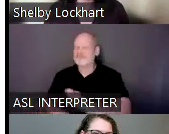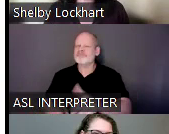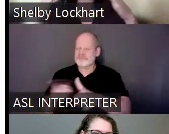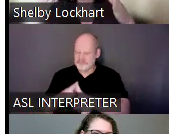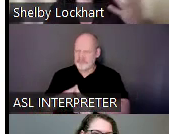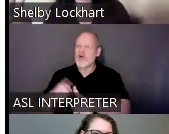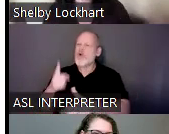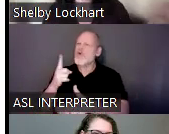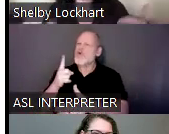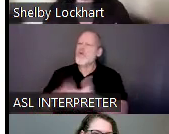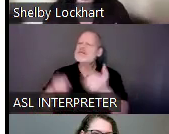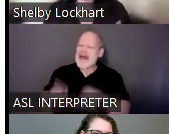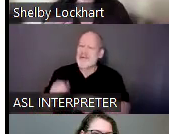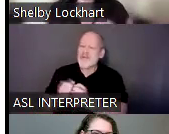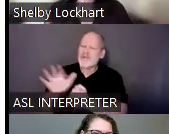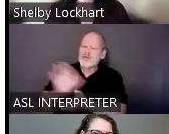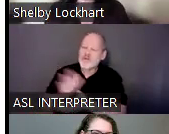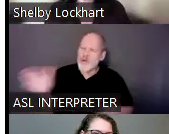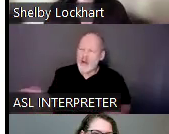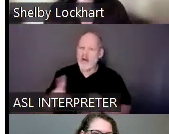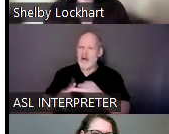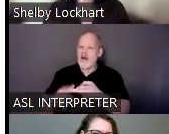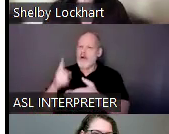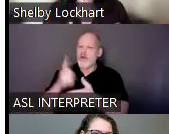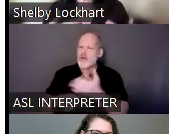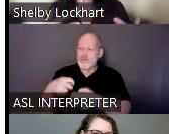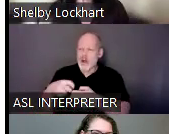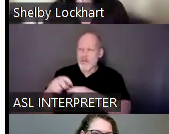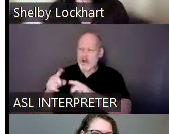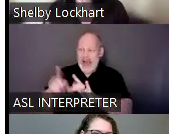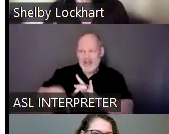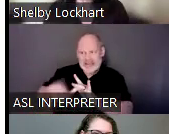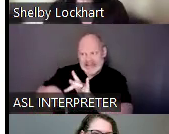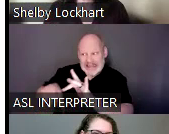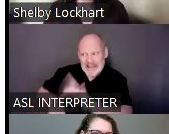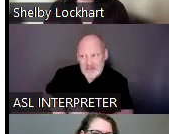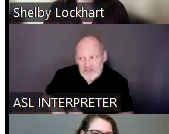or the inverse, which is chronic absenteeism right?" Right. So in Washington state,